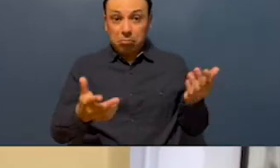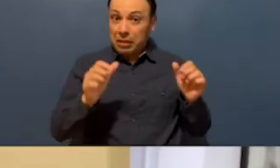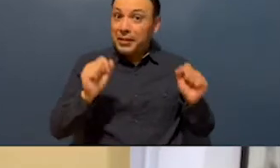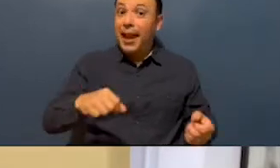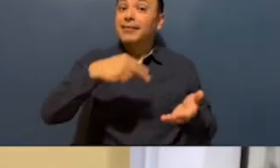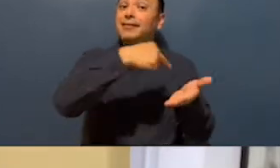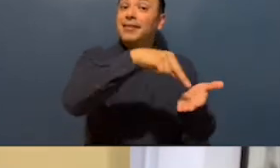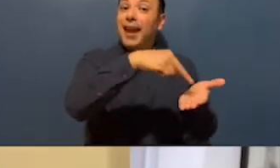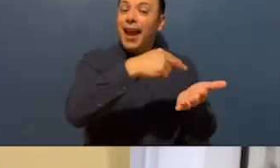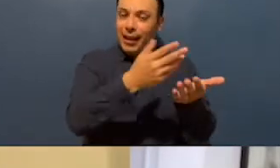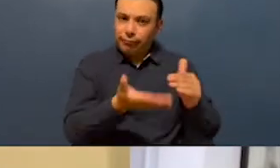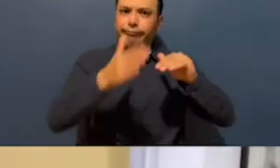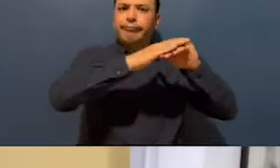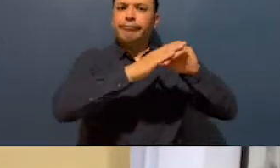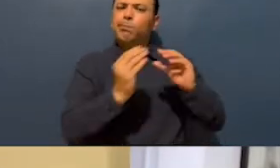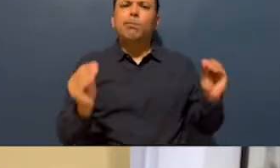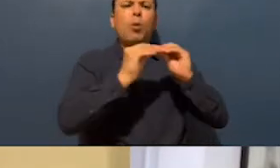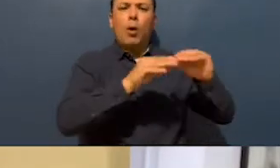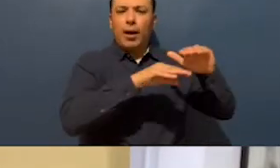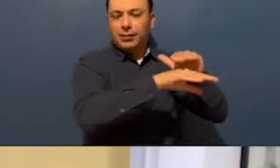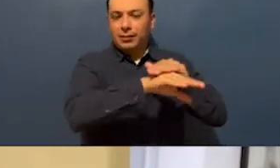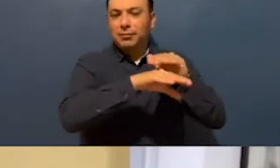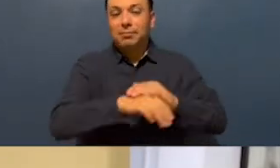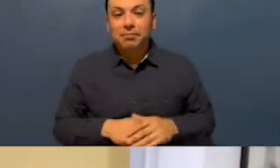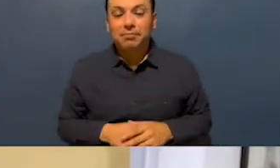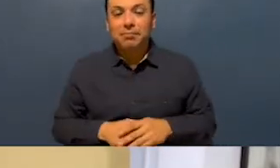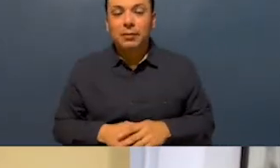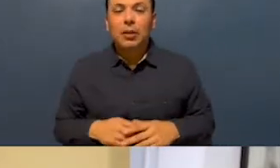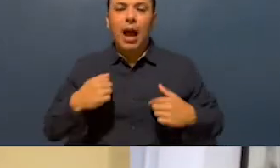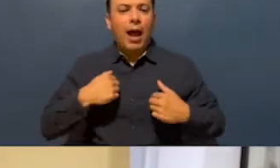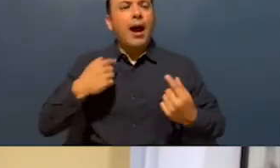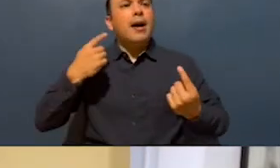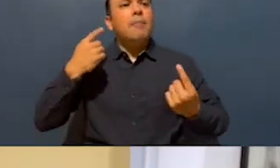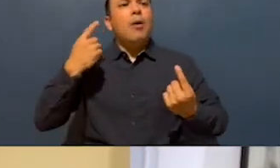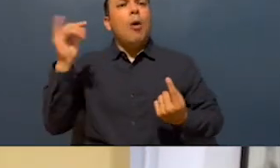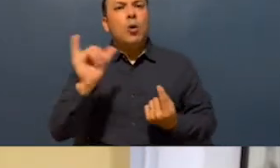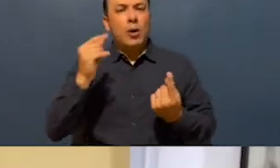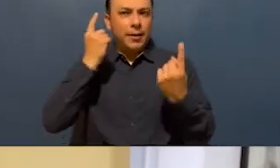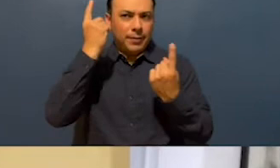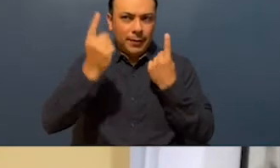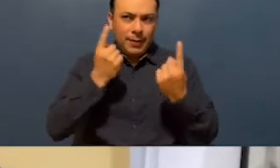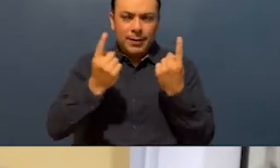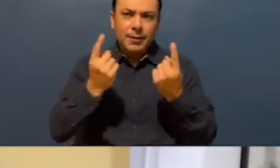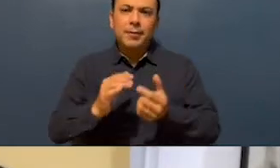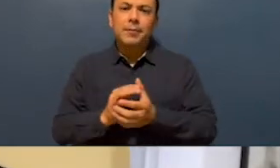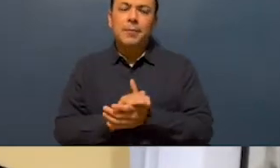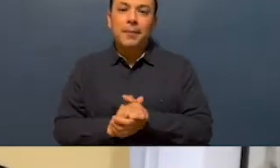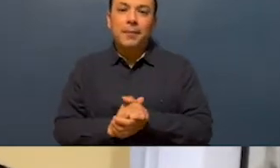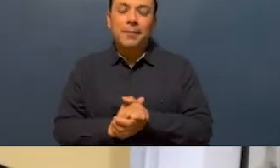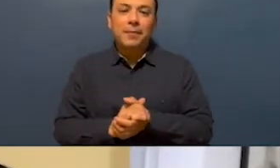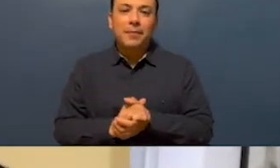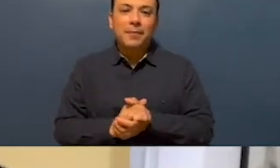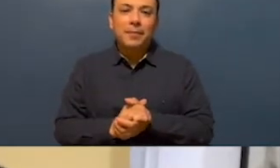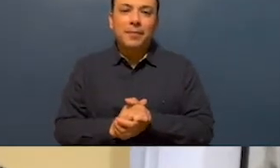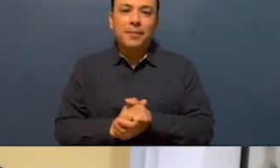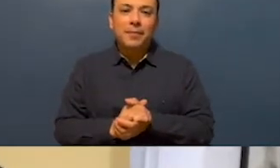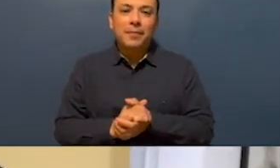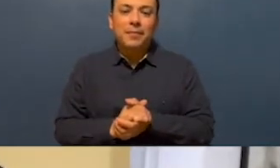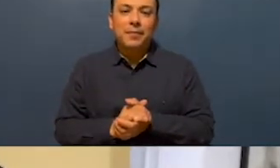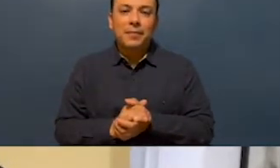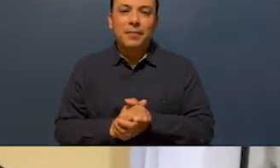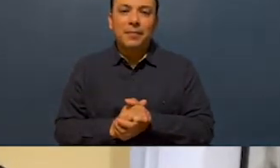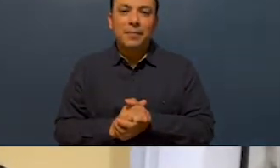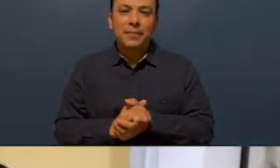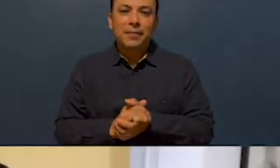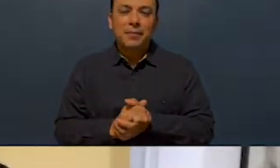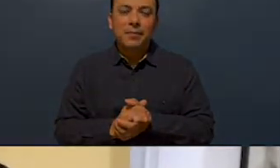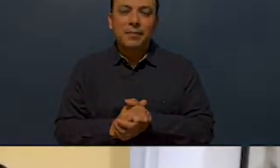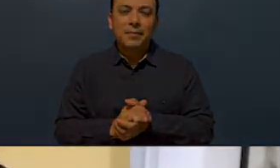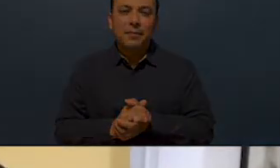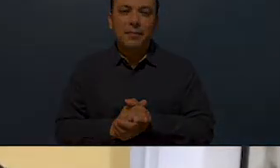and I think --